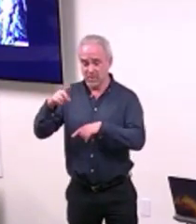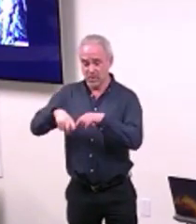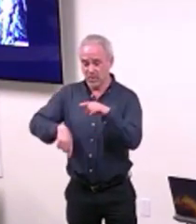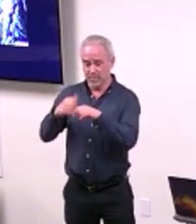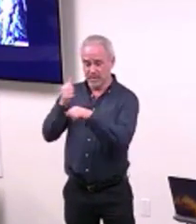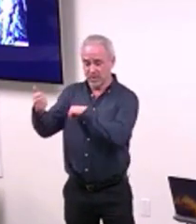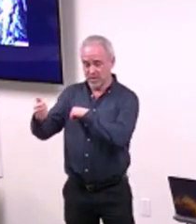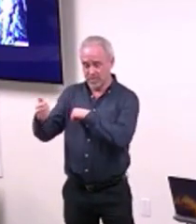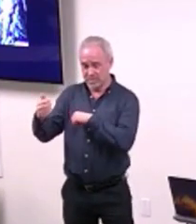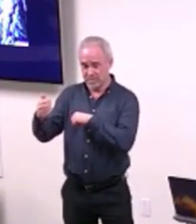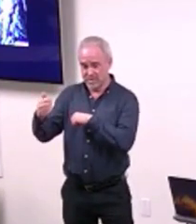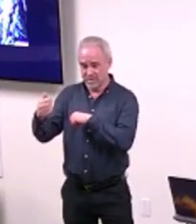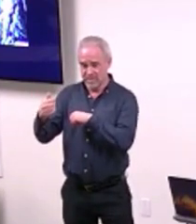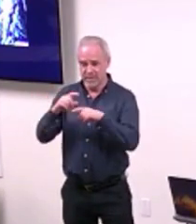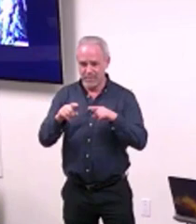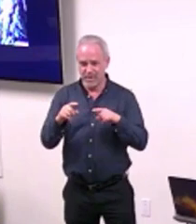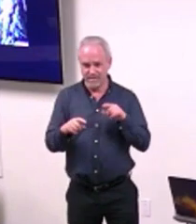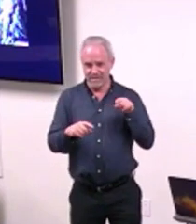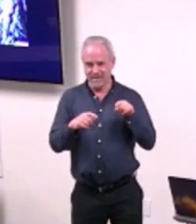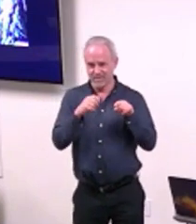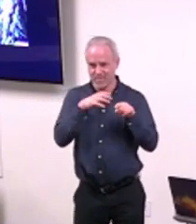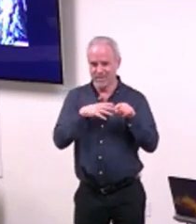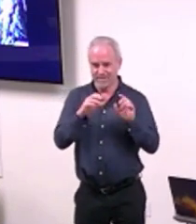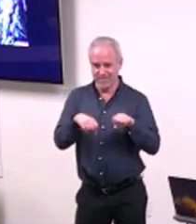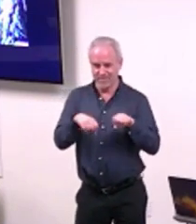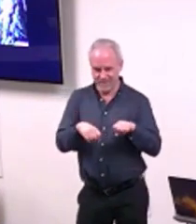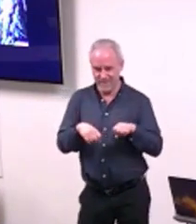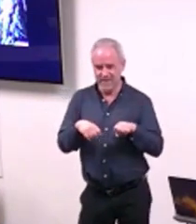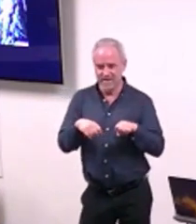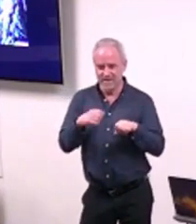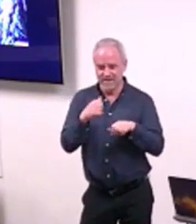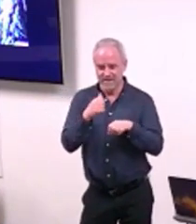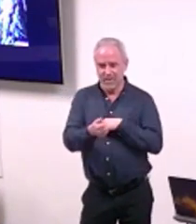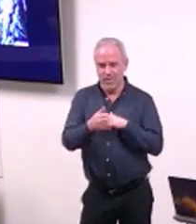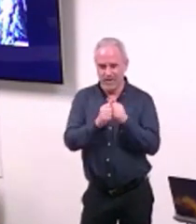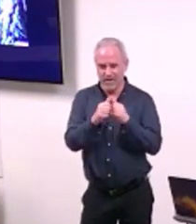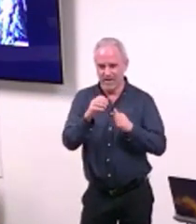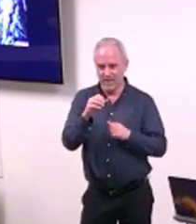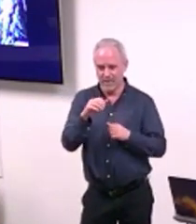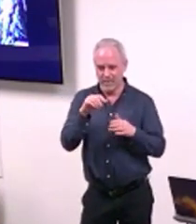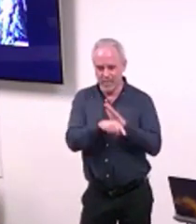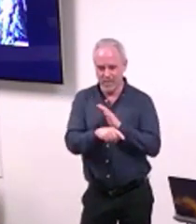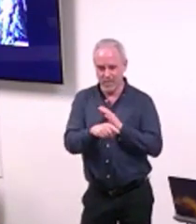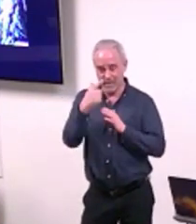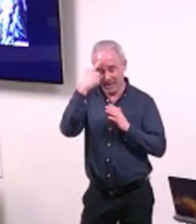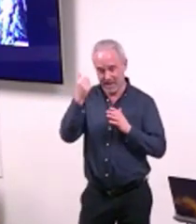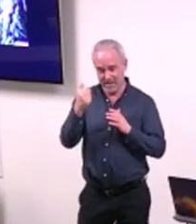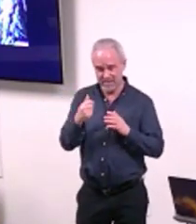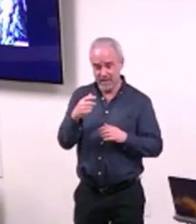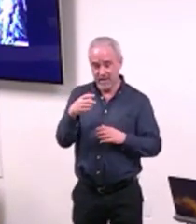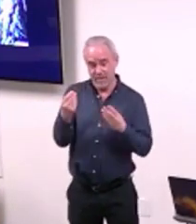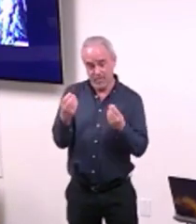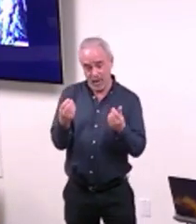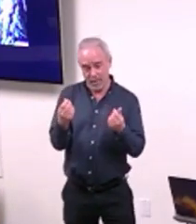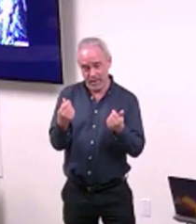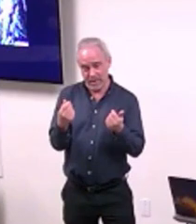Why? Because that was property and the property belonged to the master.